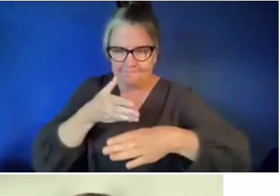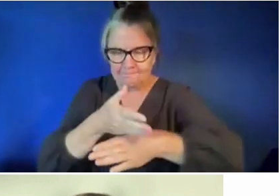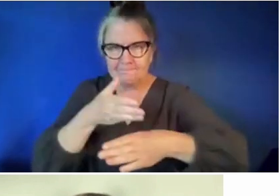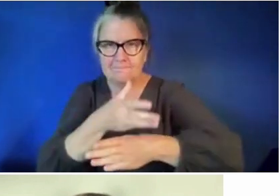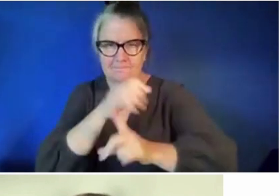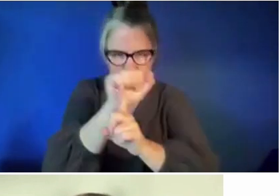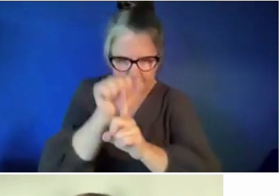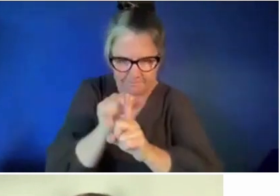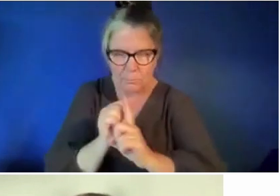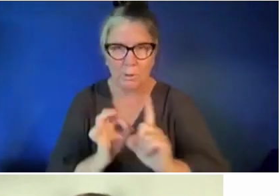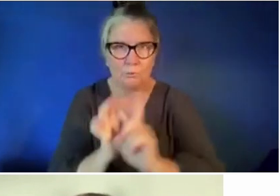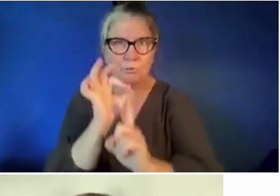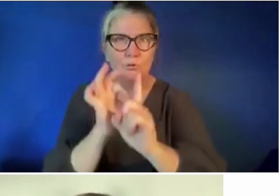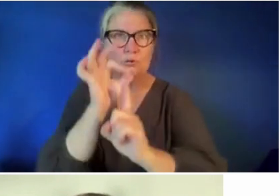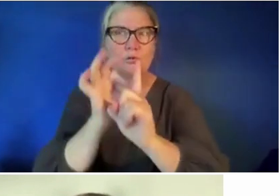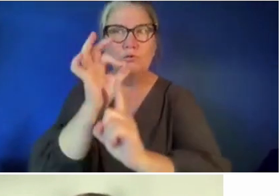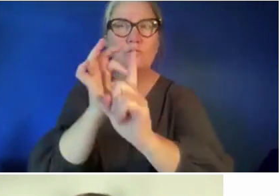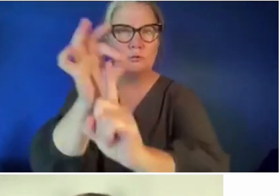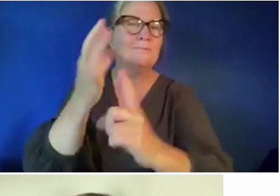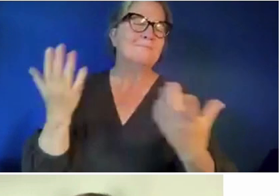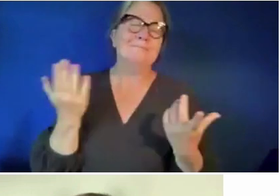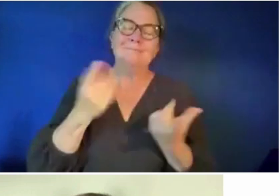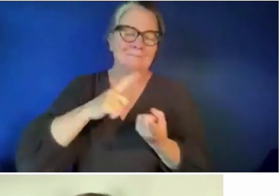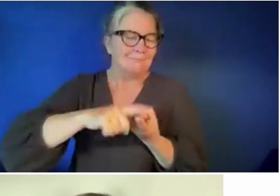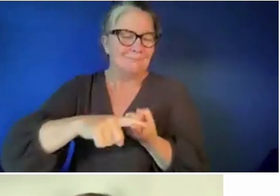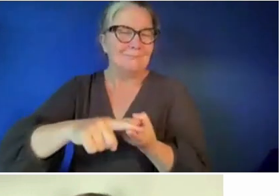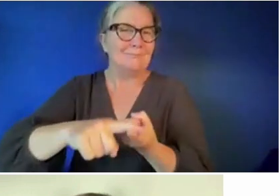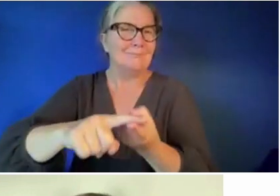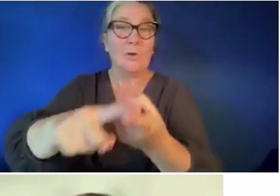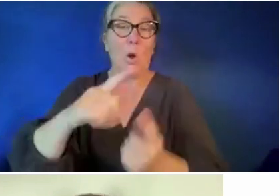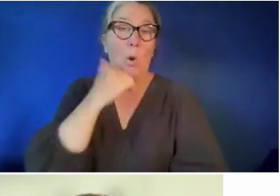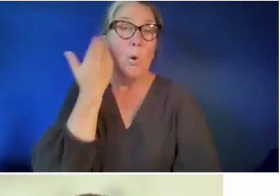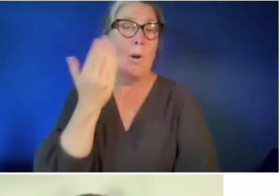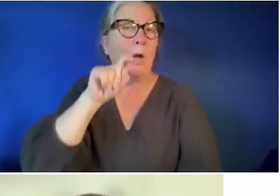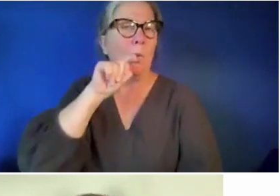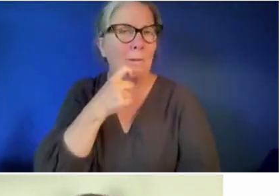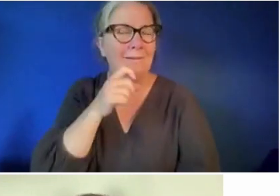So this is very much a work in progress. But there are a couple of areas